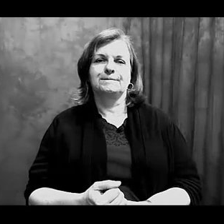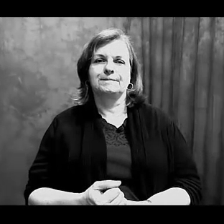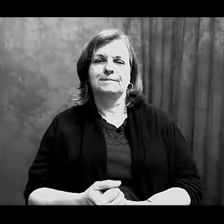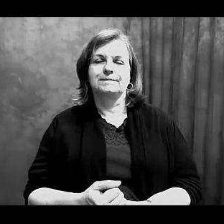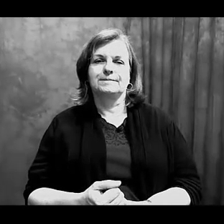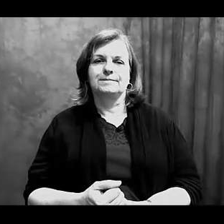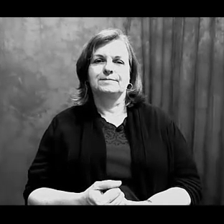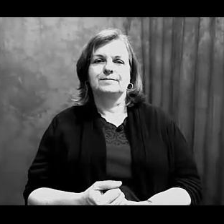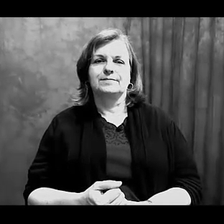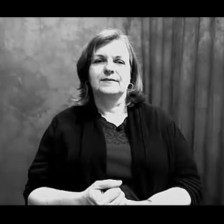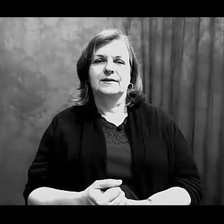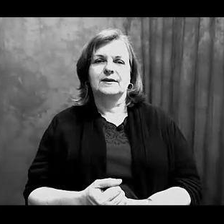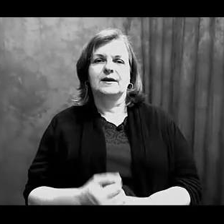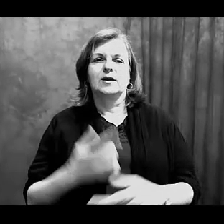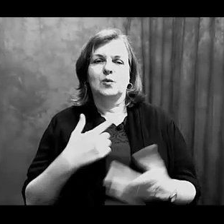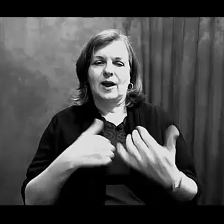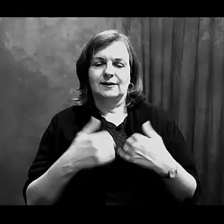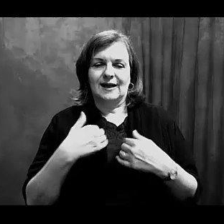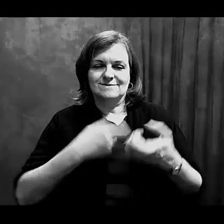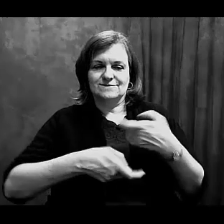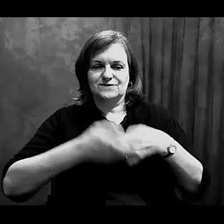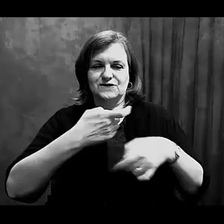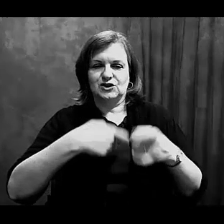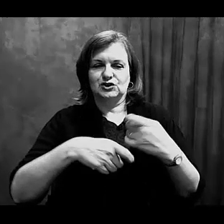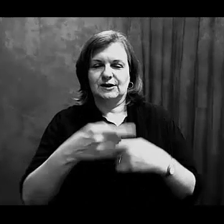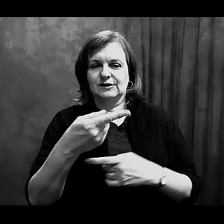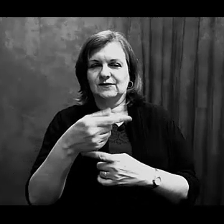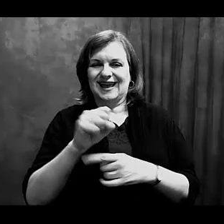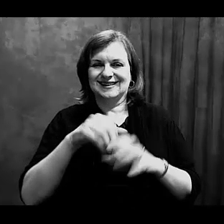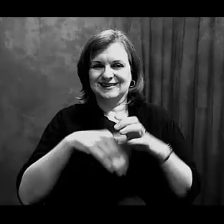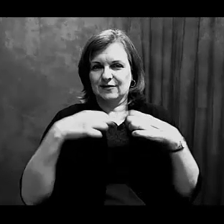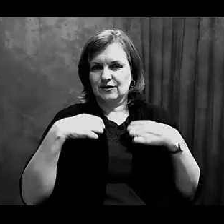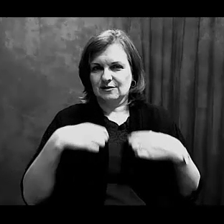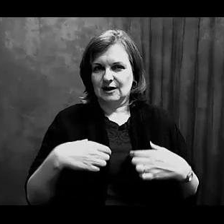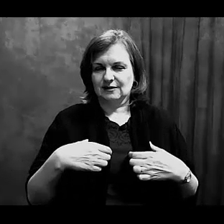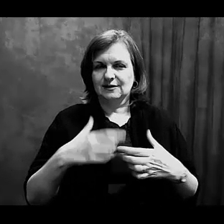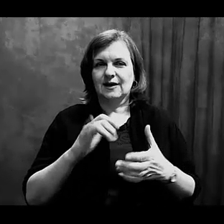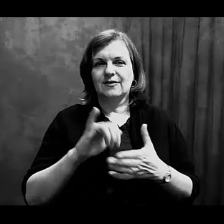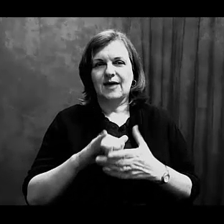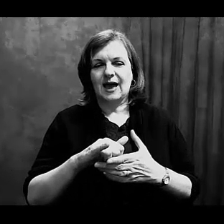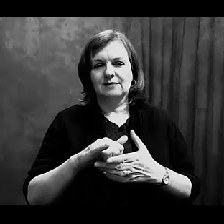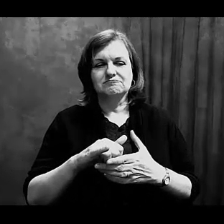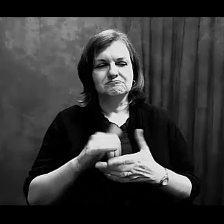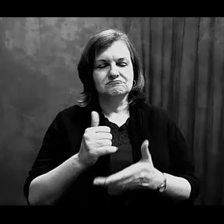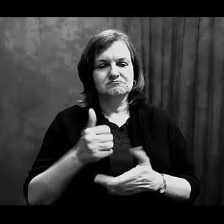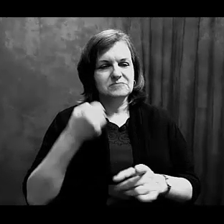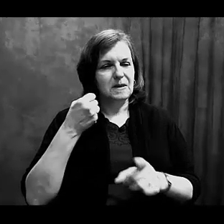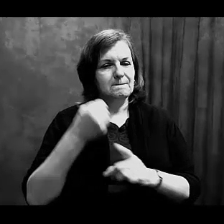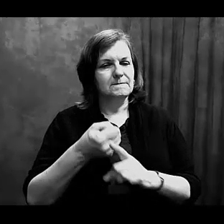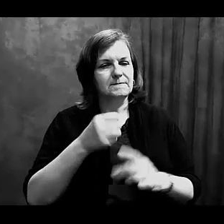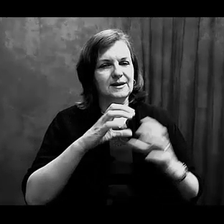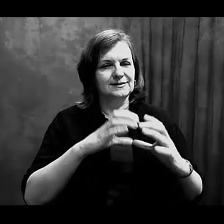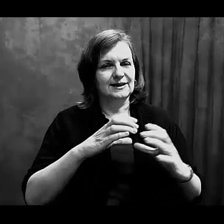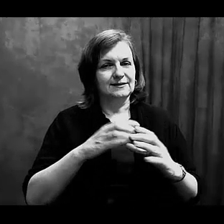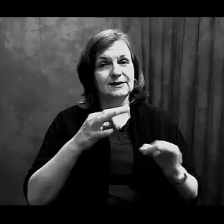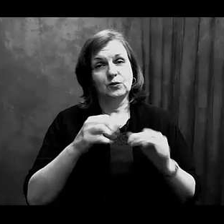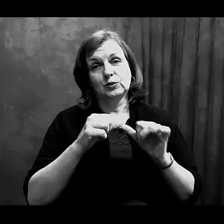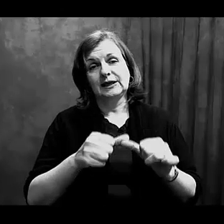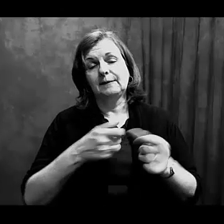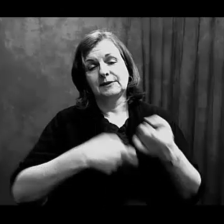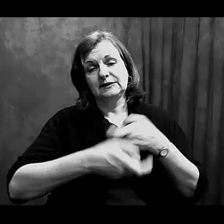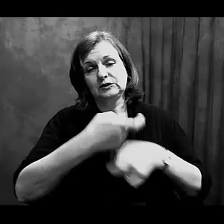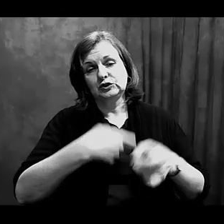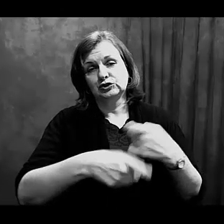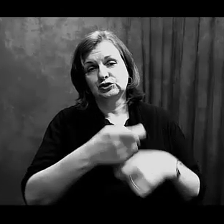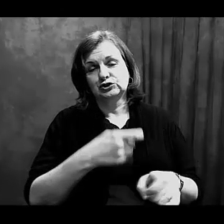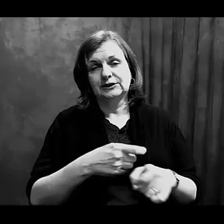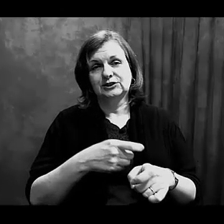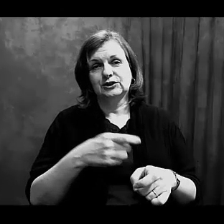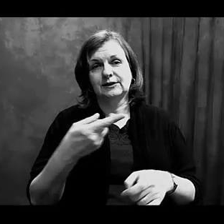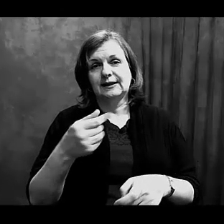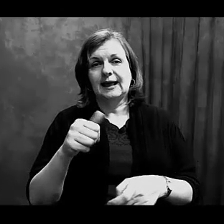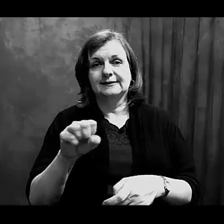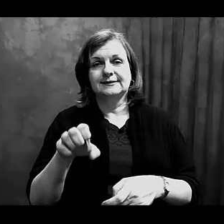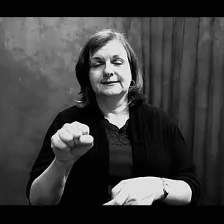and actually look at how this will impact the cells as long as we keep this exchange going on